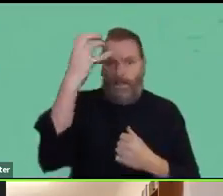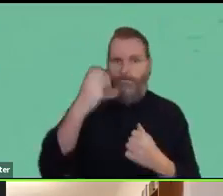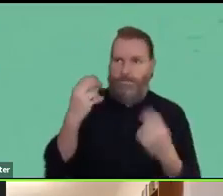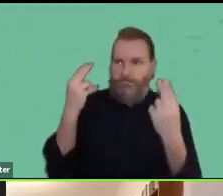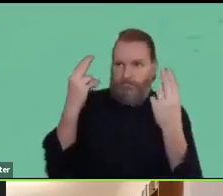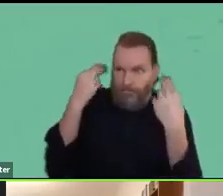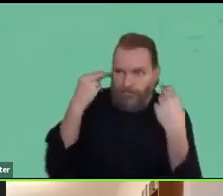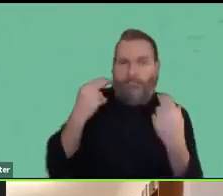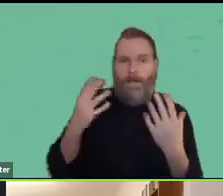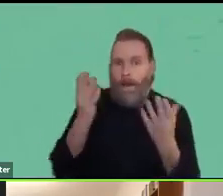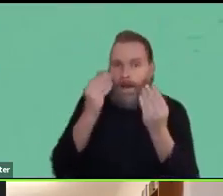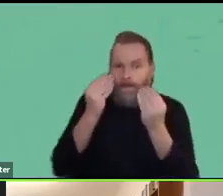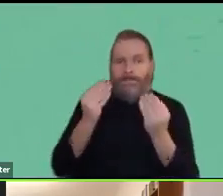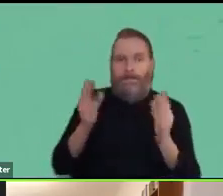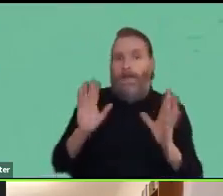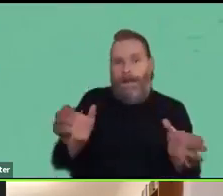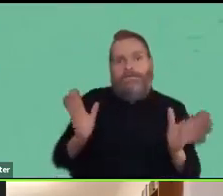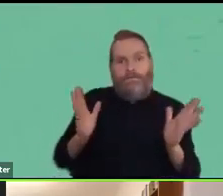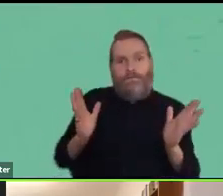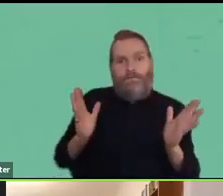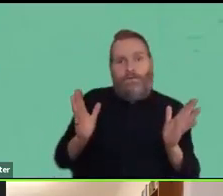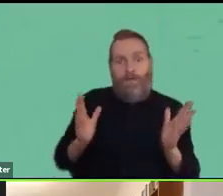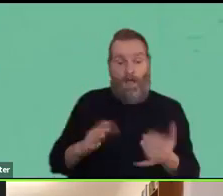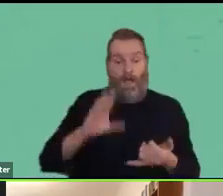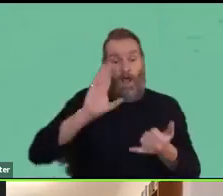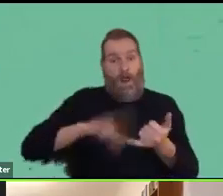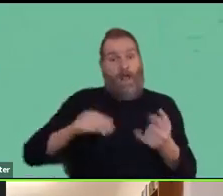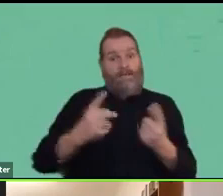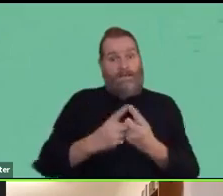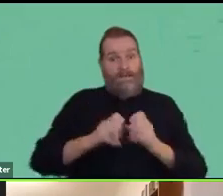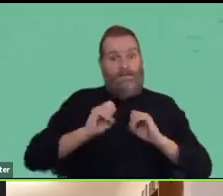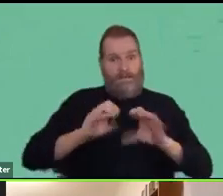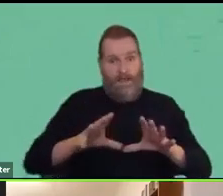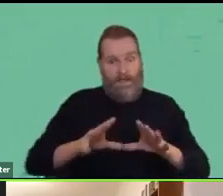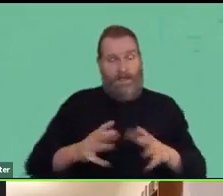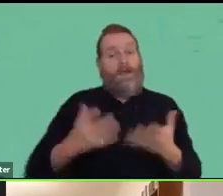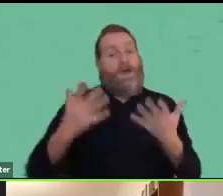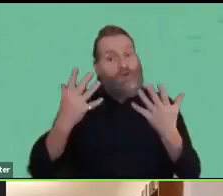know I I just sort of finish by saying I think today despite the government behaving shockingly